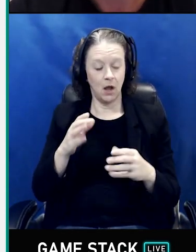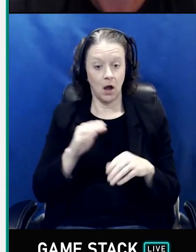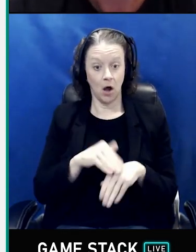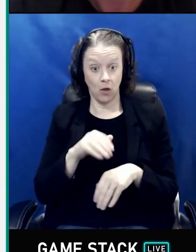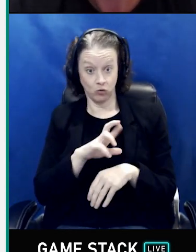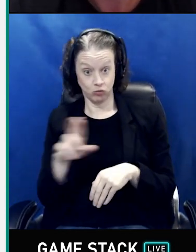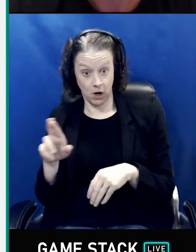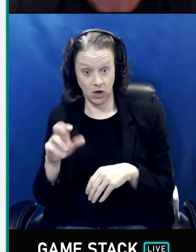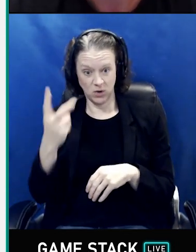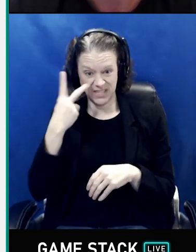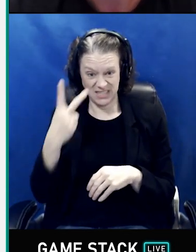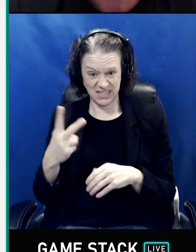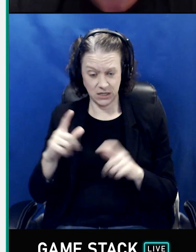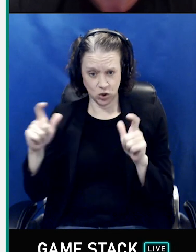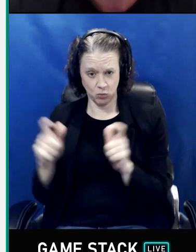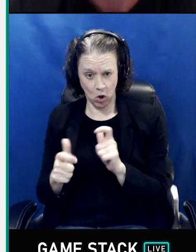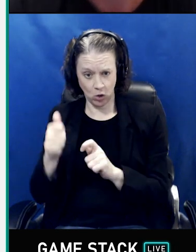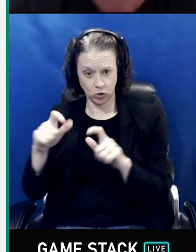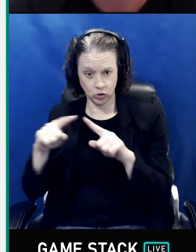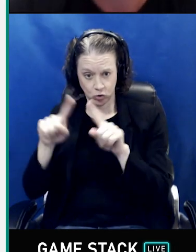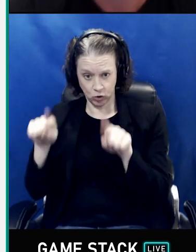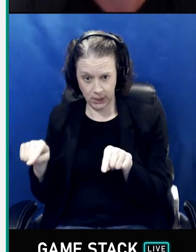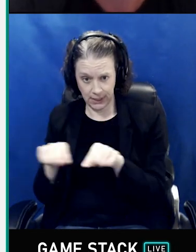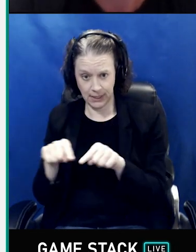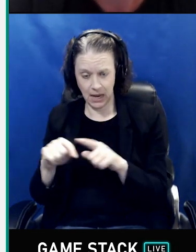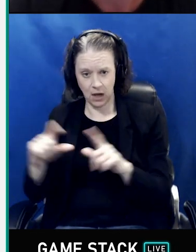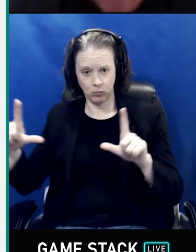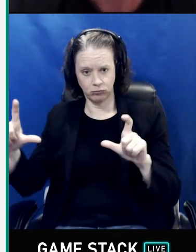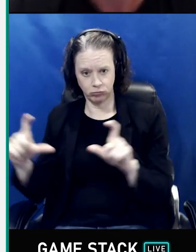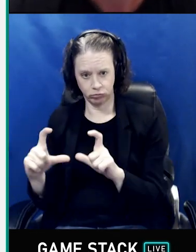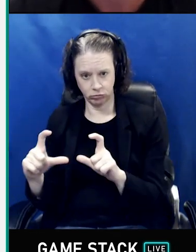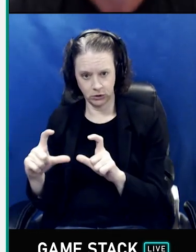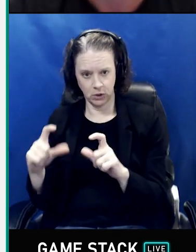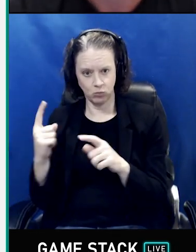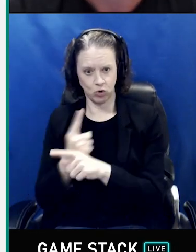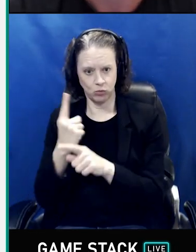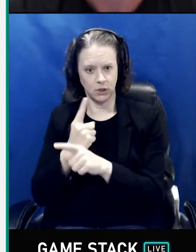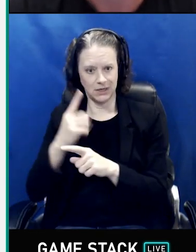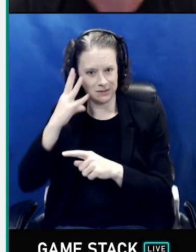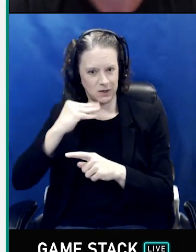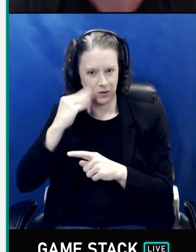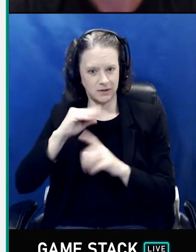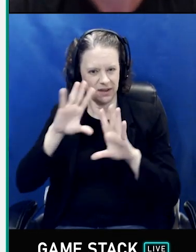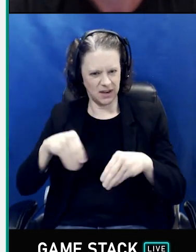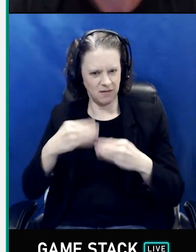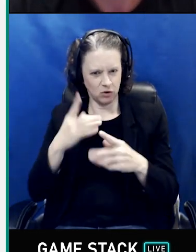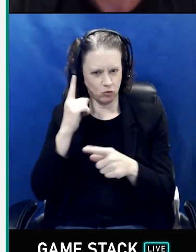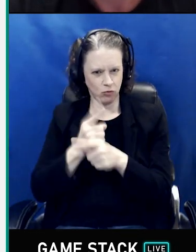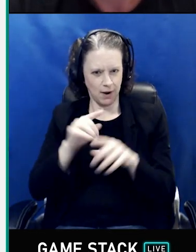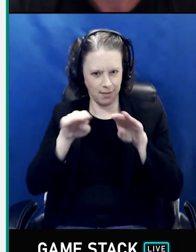smaller screen, and renders the more appropriate experience, that gives the right level of usability.